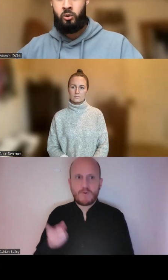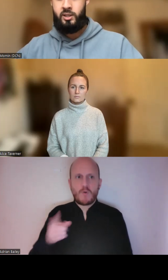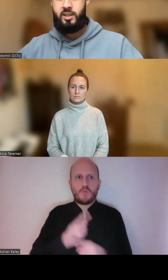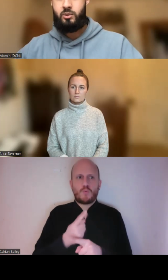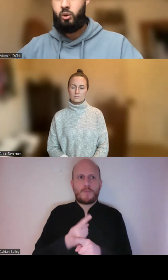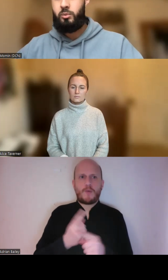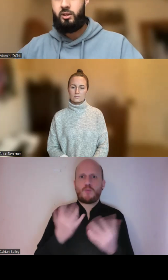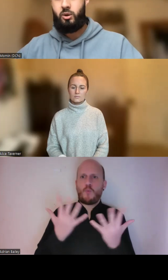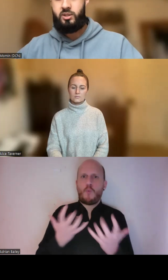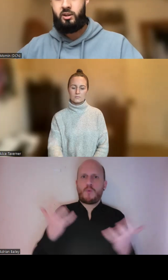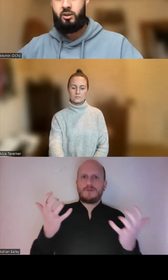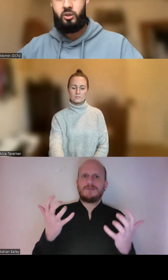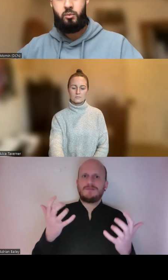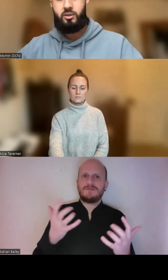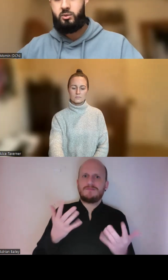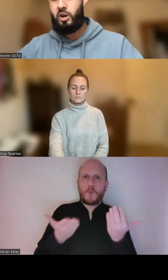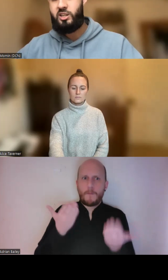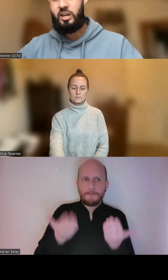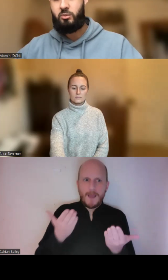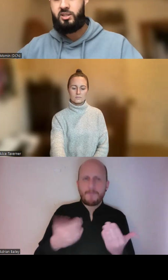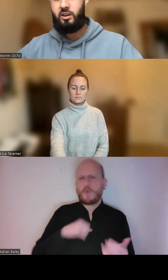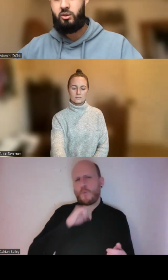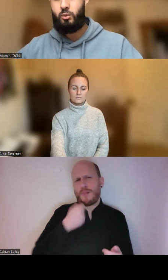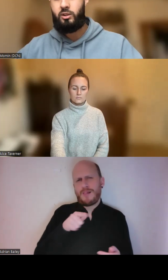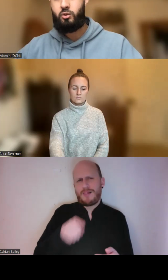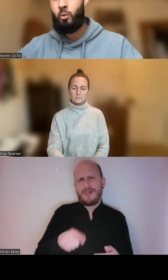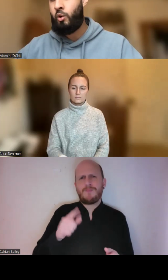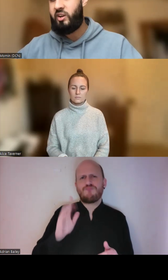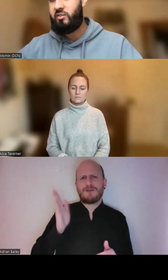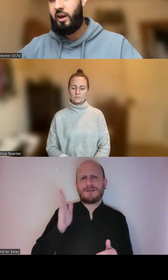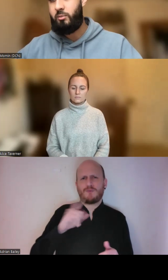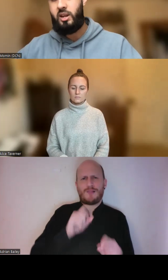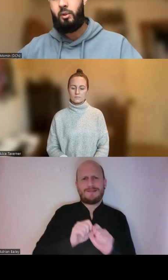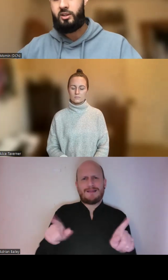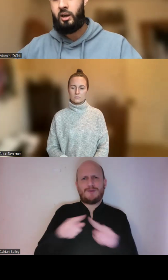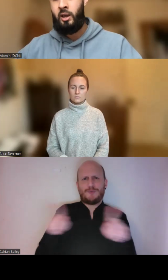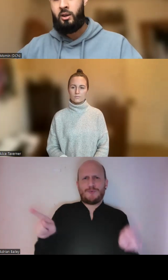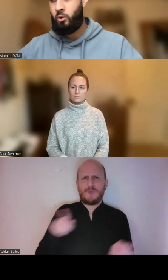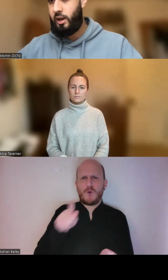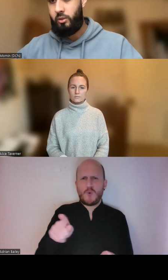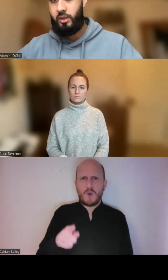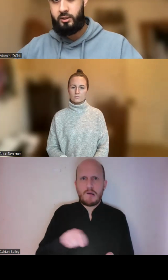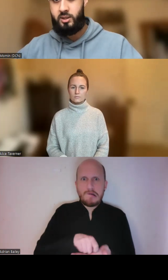All these things will be sent to you. This presentation will be sent to you as well so don't worry if you haven't been able to note down things.